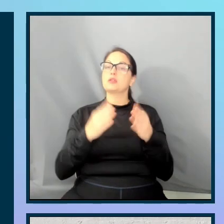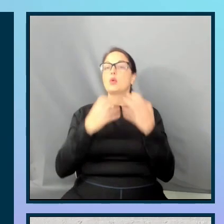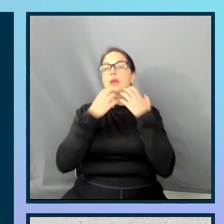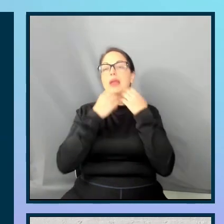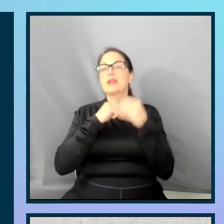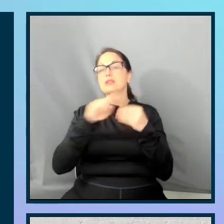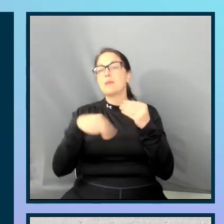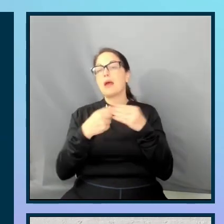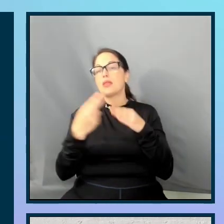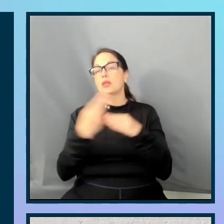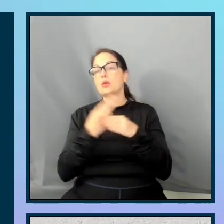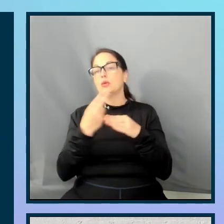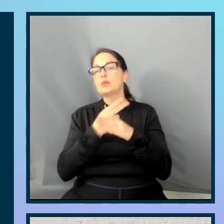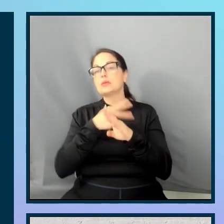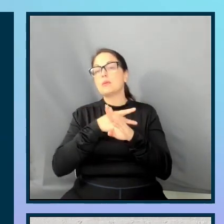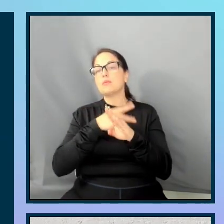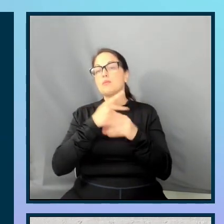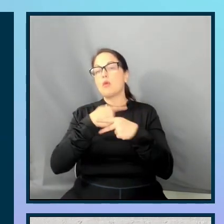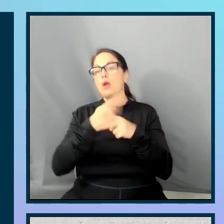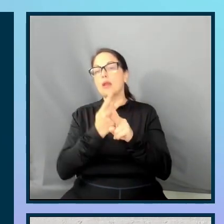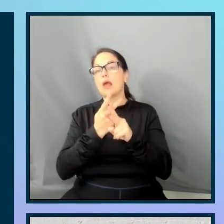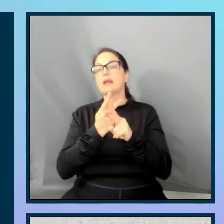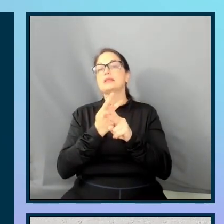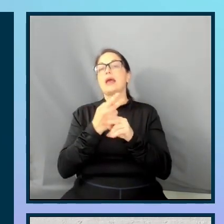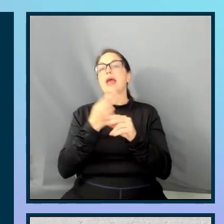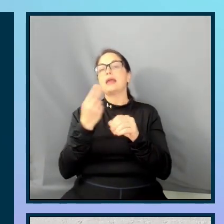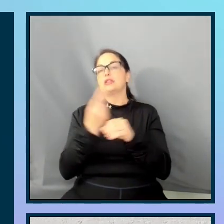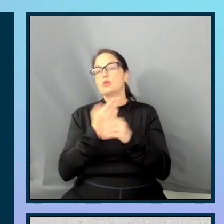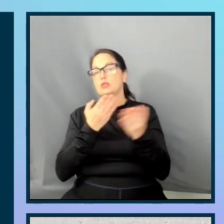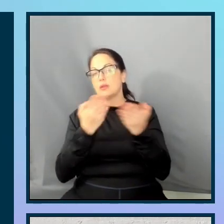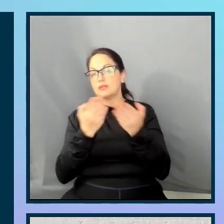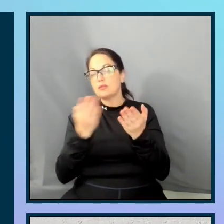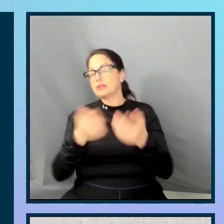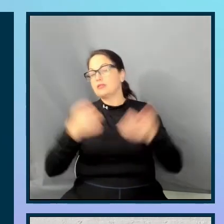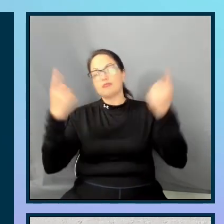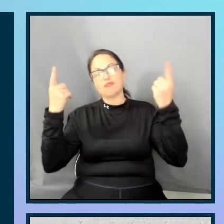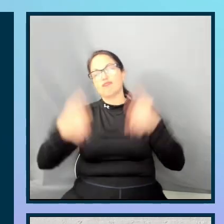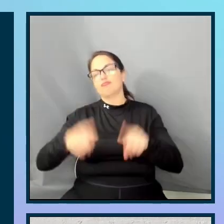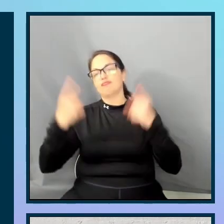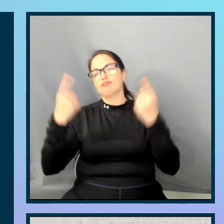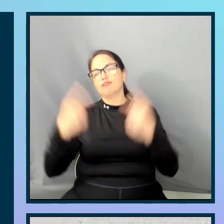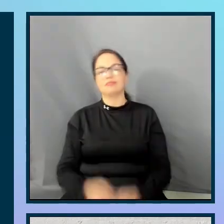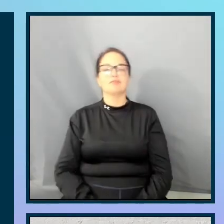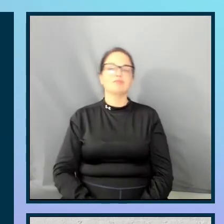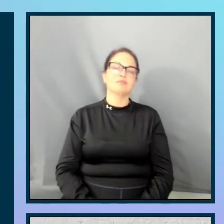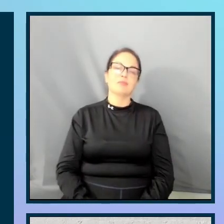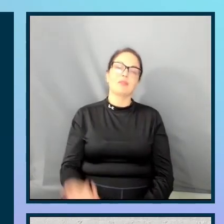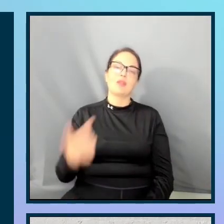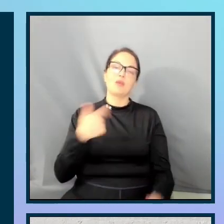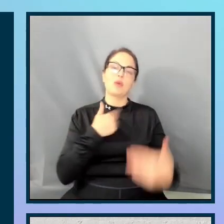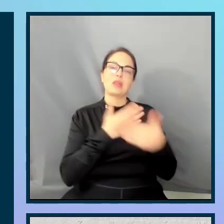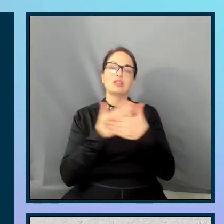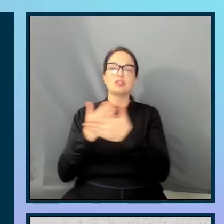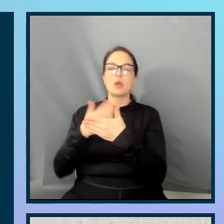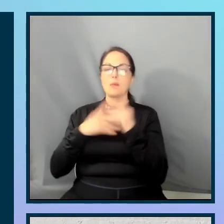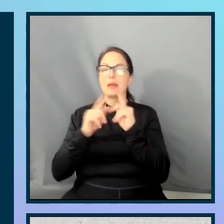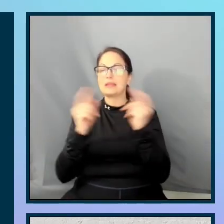with great enthusiasm, by chance. When I shared this with my team, they said my talk sounded great,